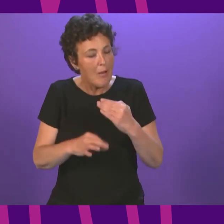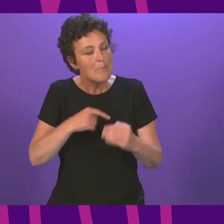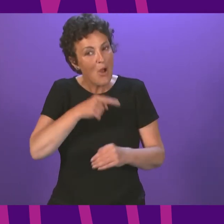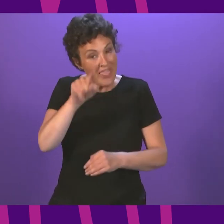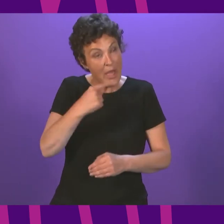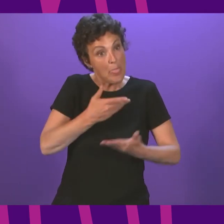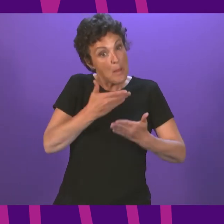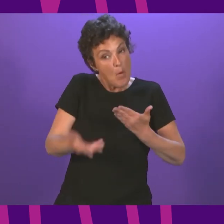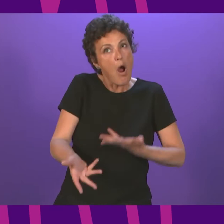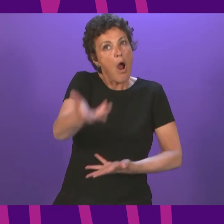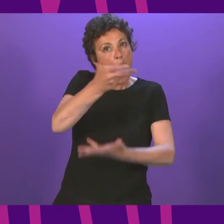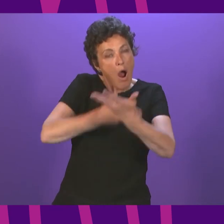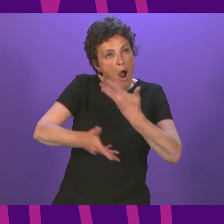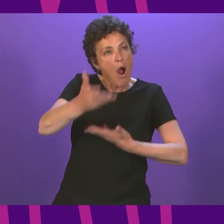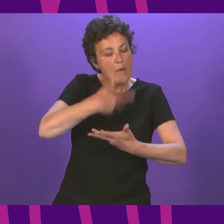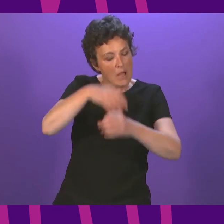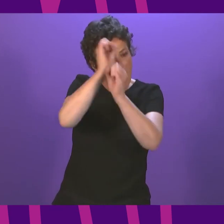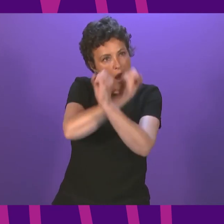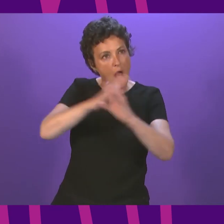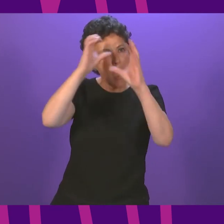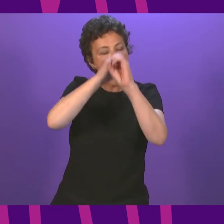understand the decisions that their Government is making.